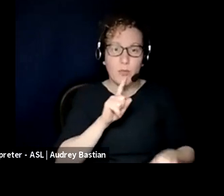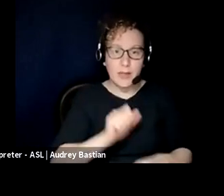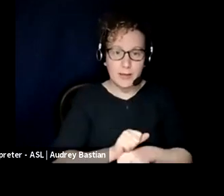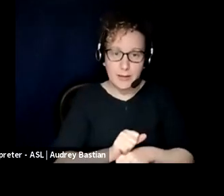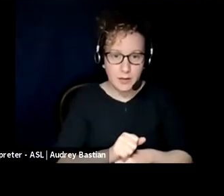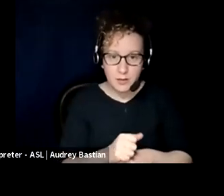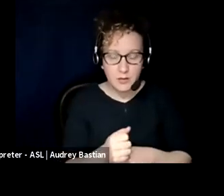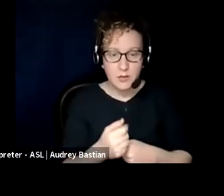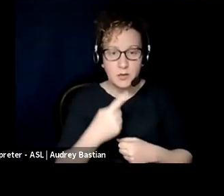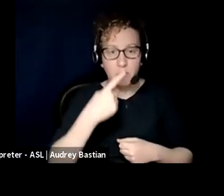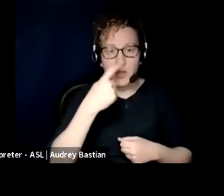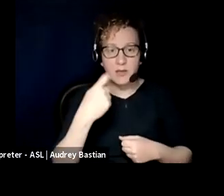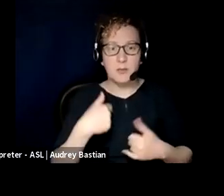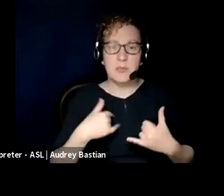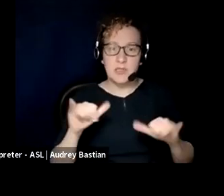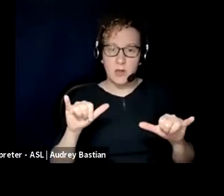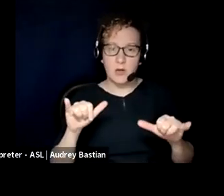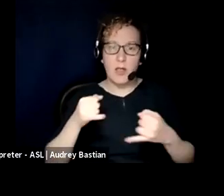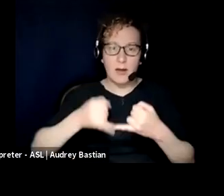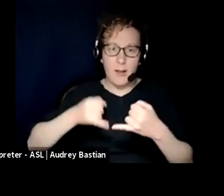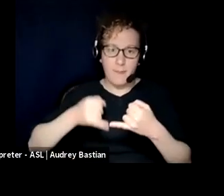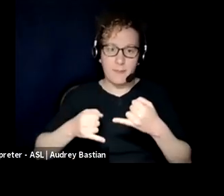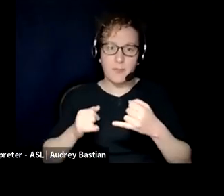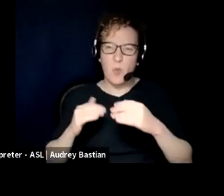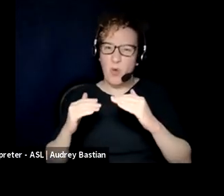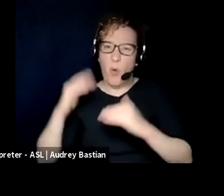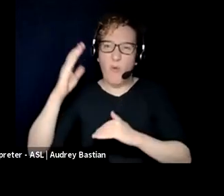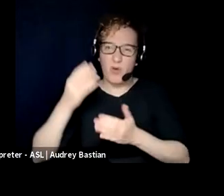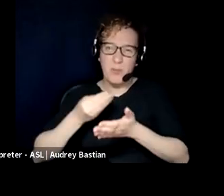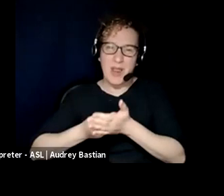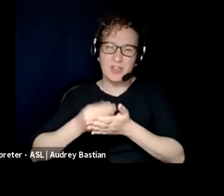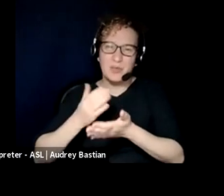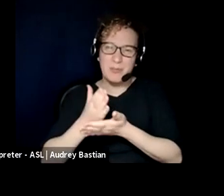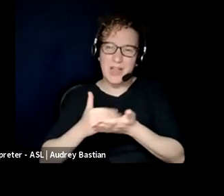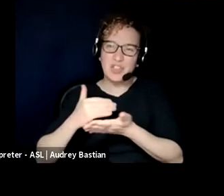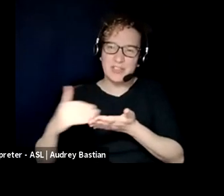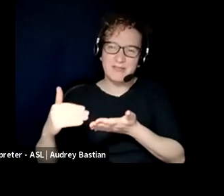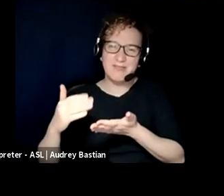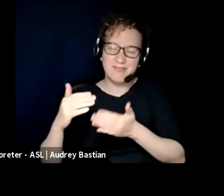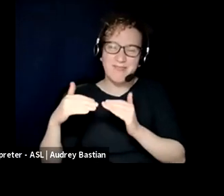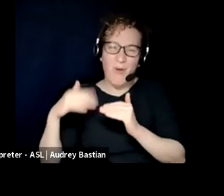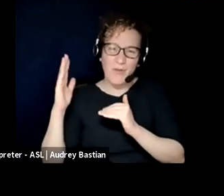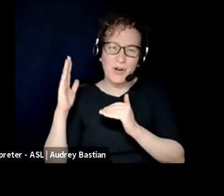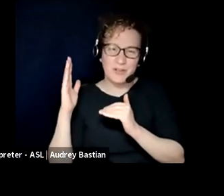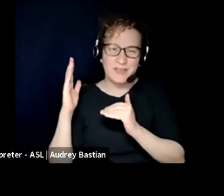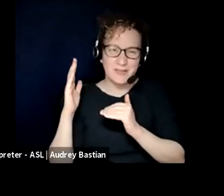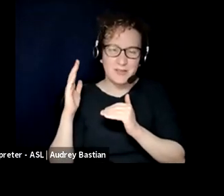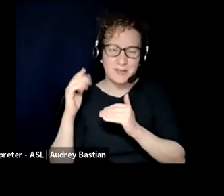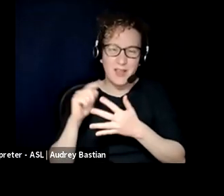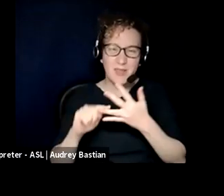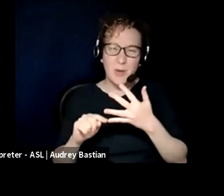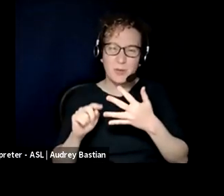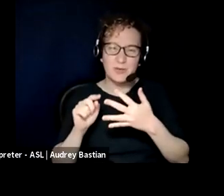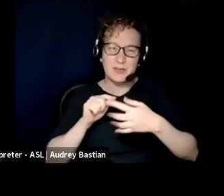I still ended up going over budget in those areas. And even with like traveling to other